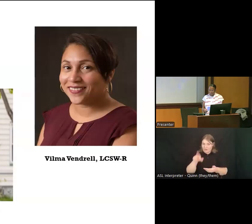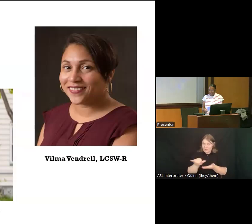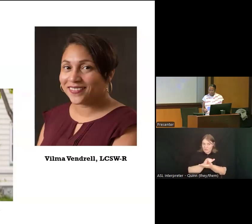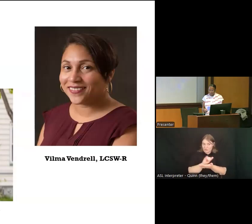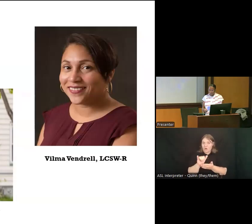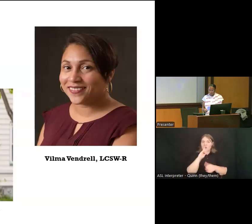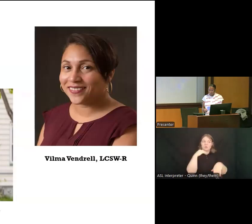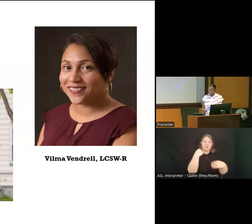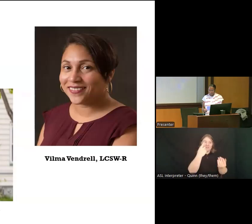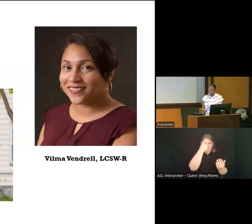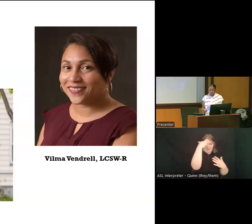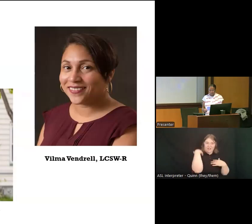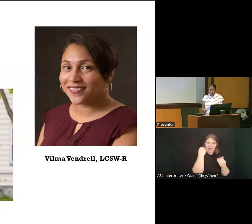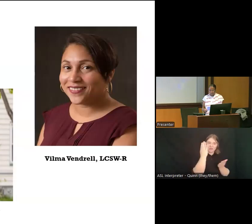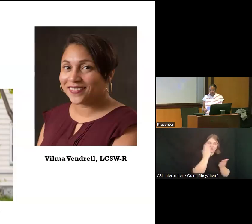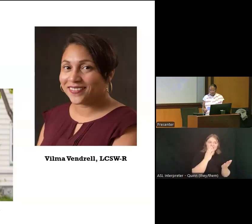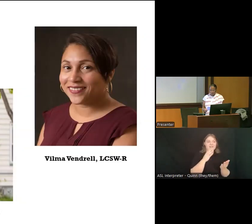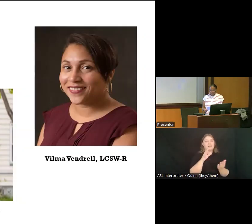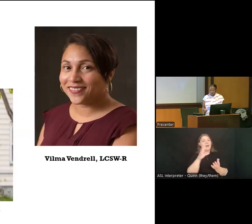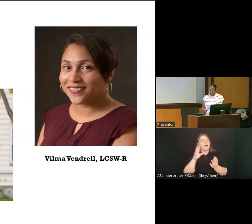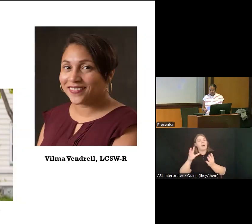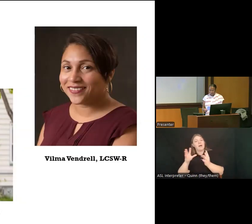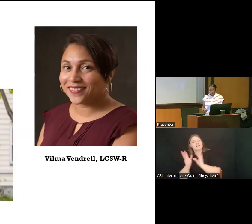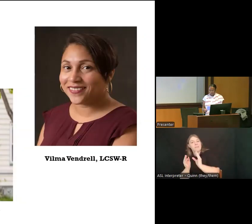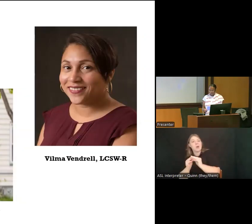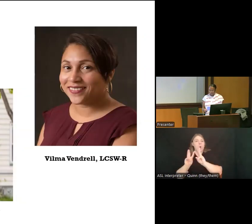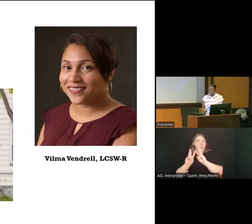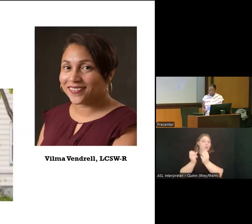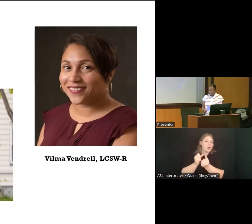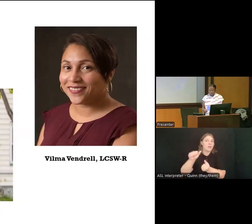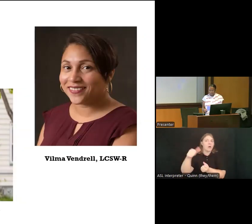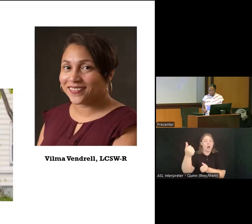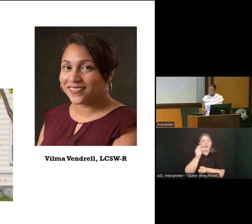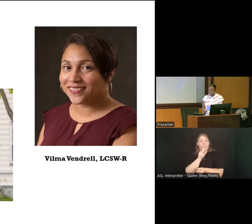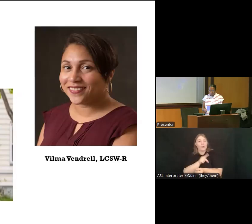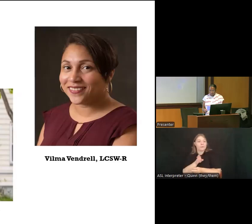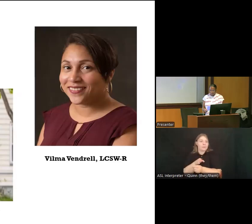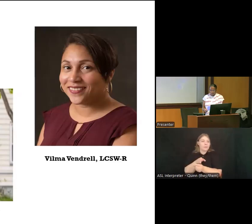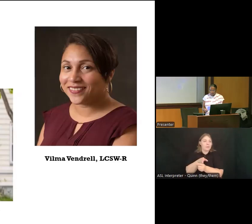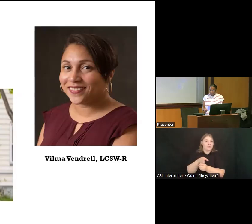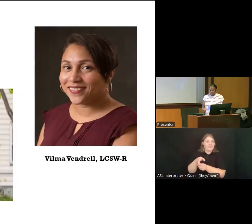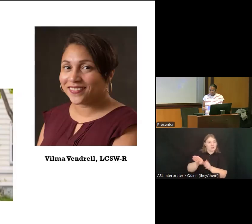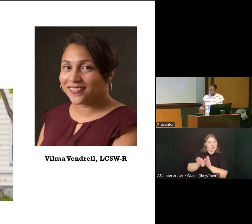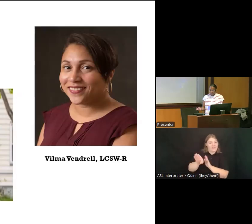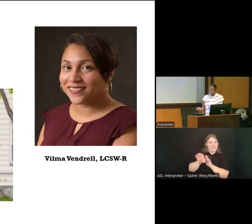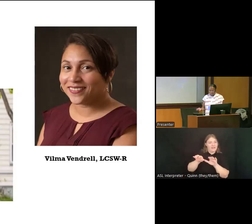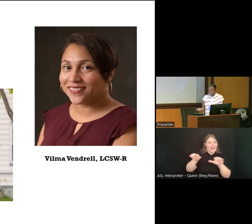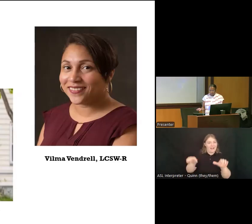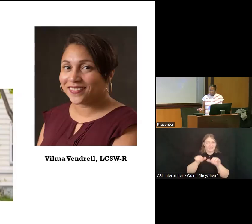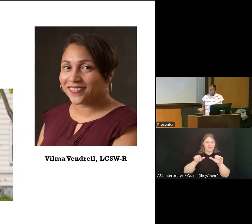seminars workshops and other personal professional development activities um she is connected to